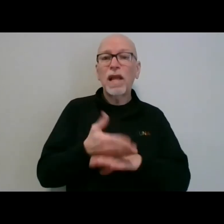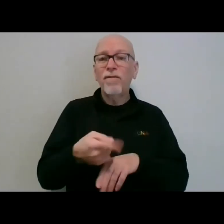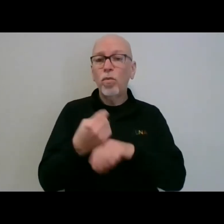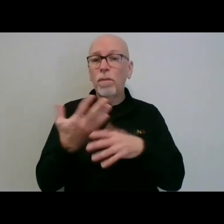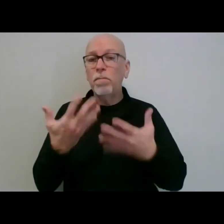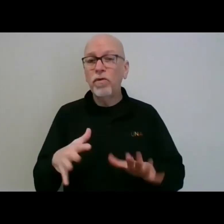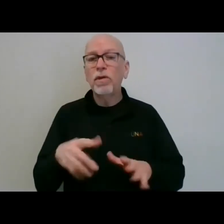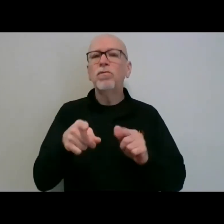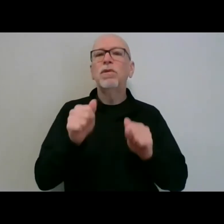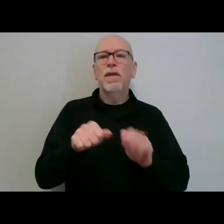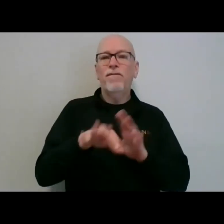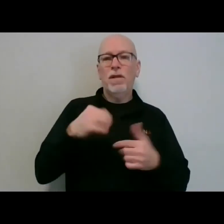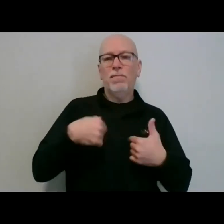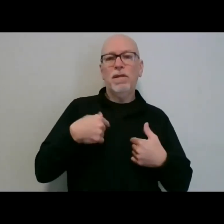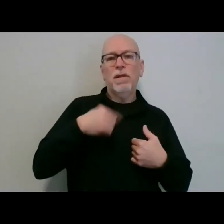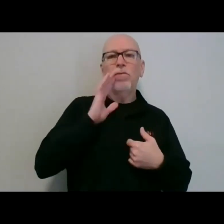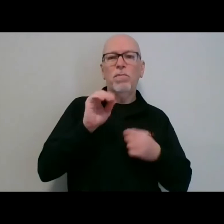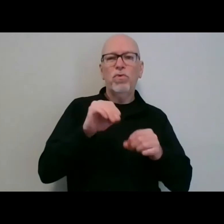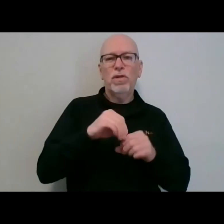you can find me and I'll put it in the chat,